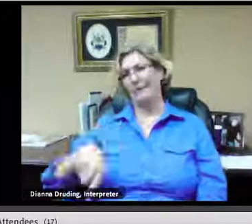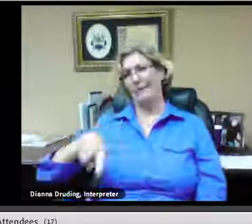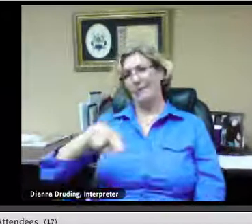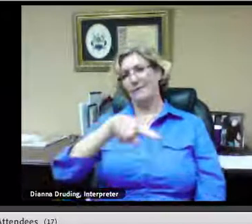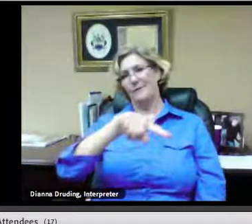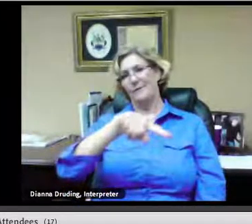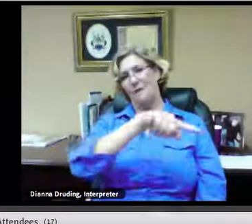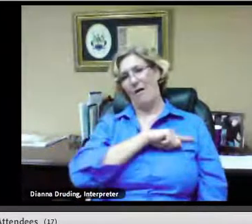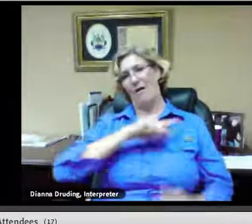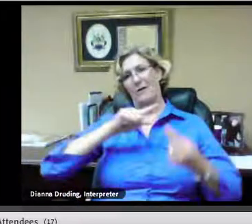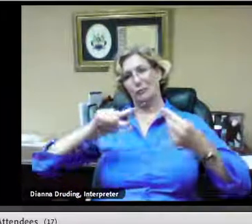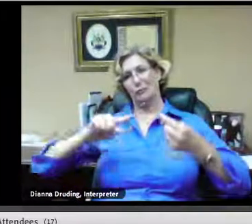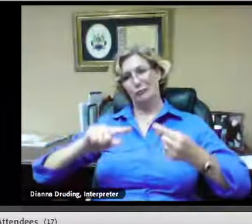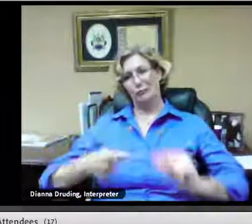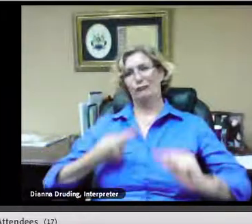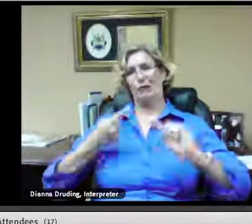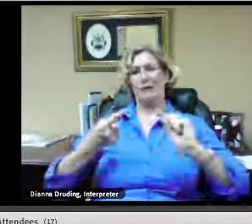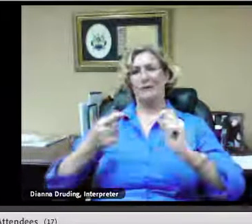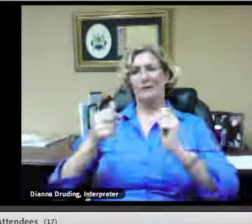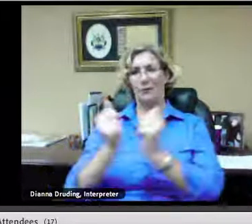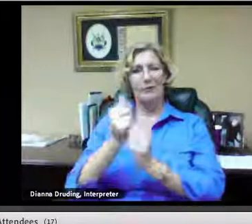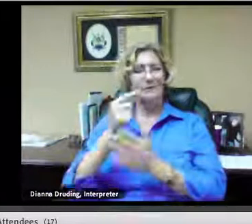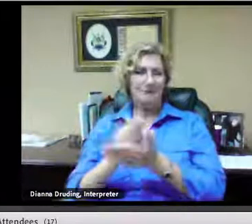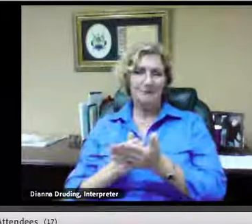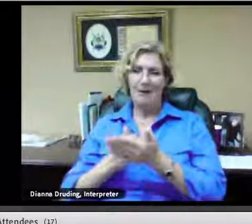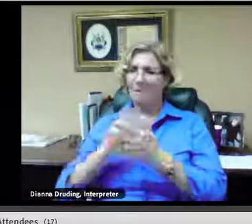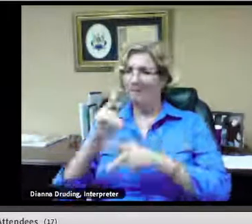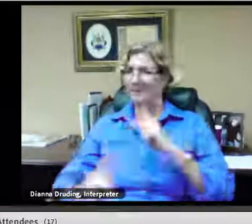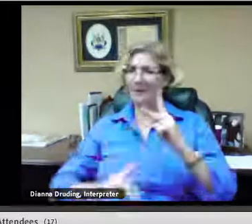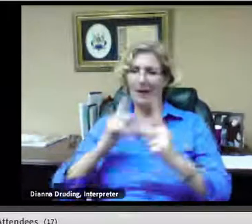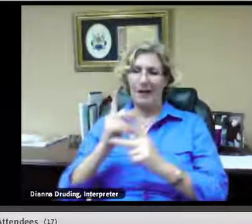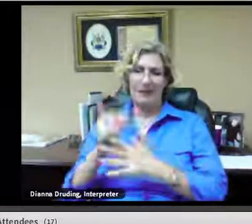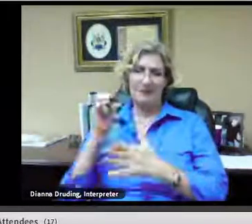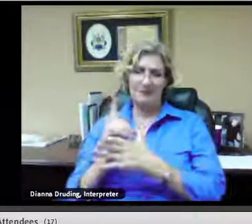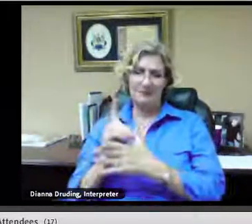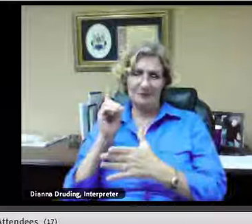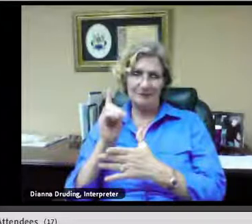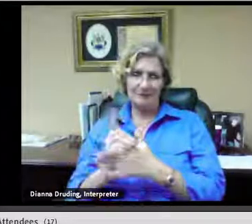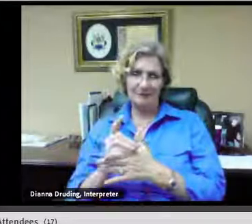Whether there's a name or a label to it, you know, is beside the point.